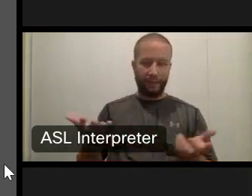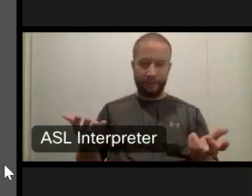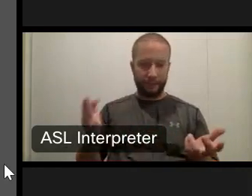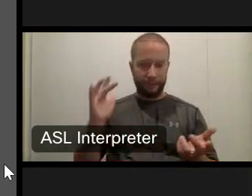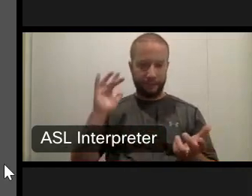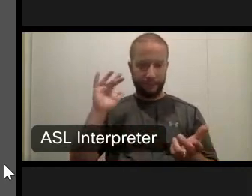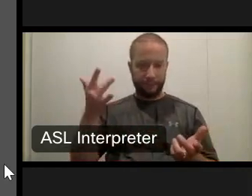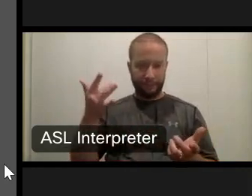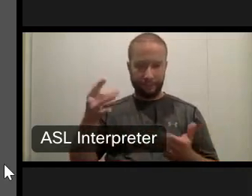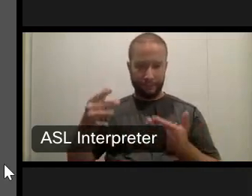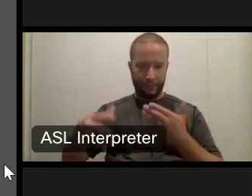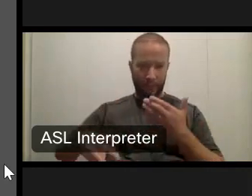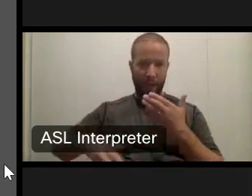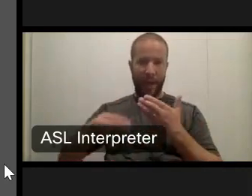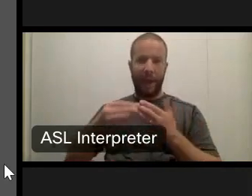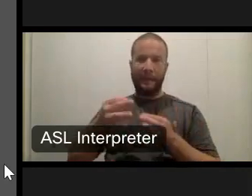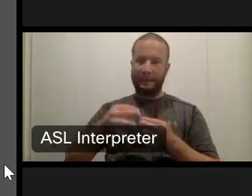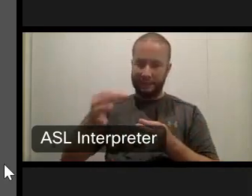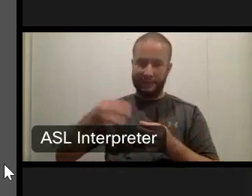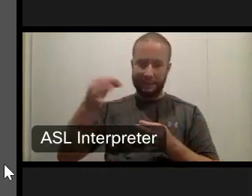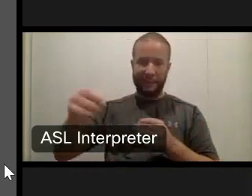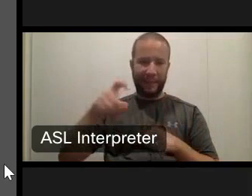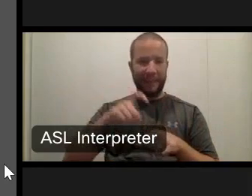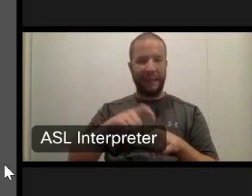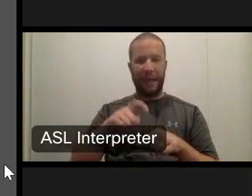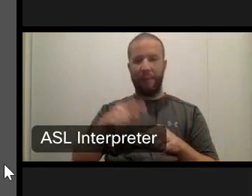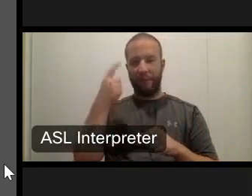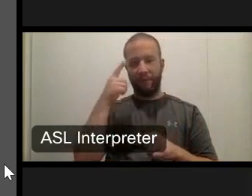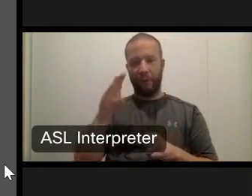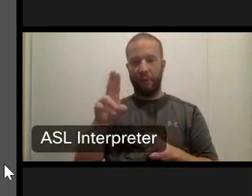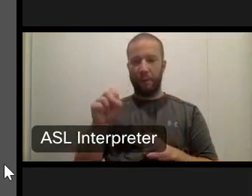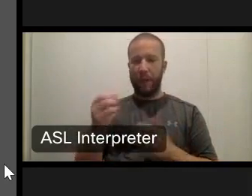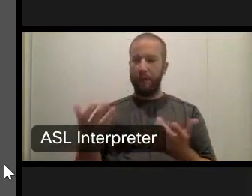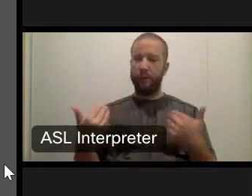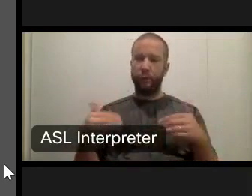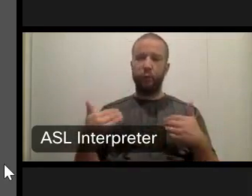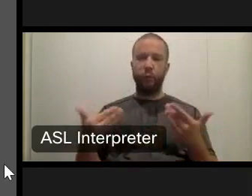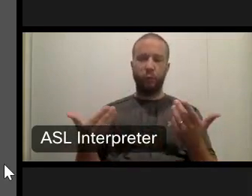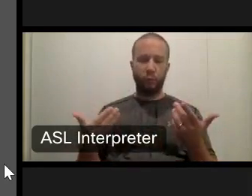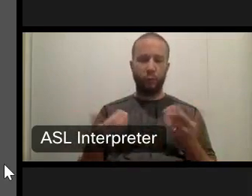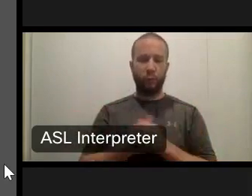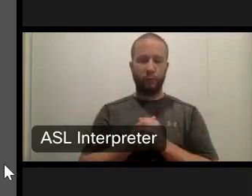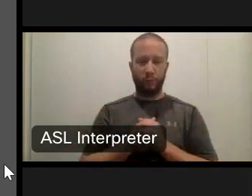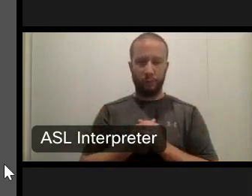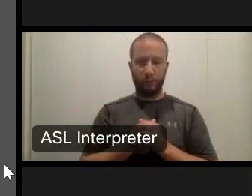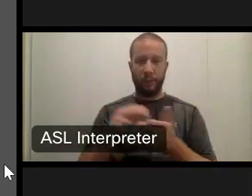really adds to the travel time and travel time variability for the bus making those left turns